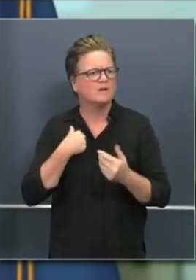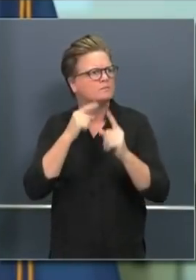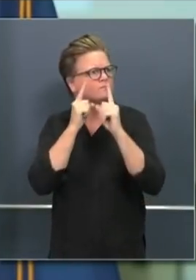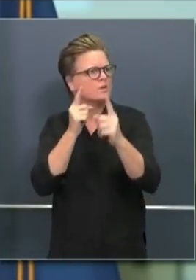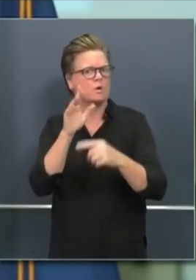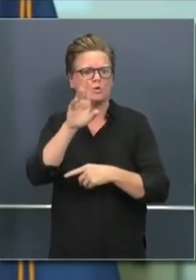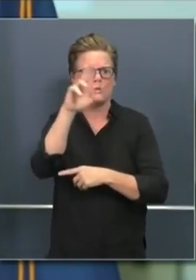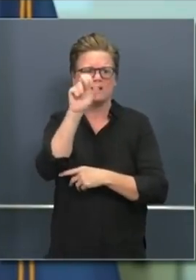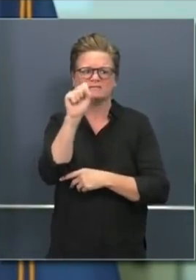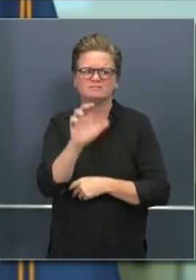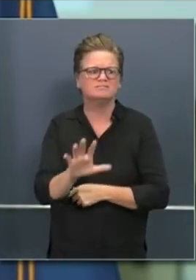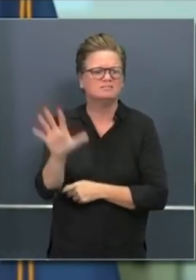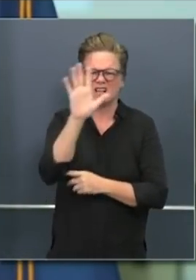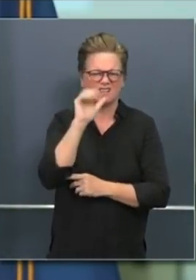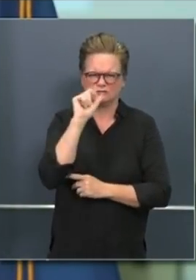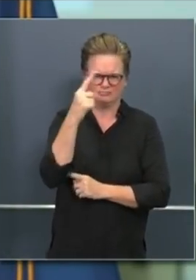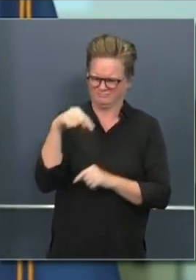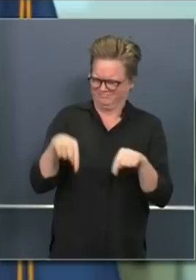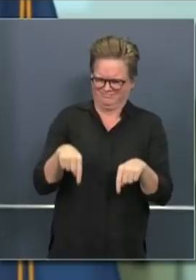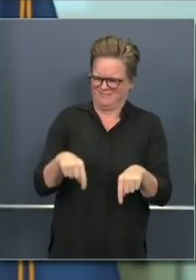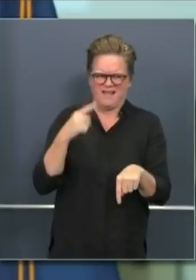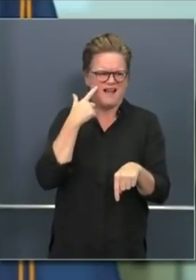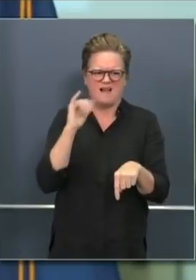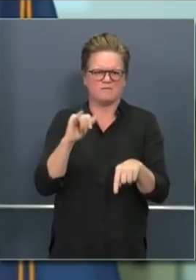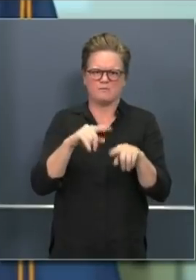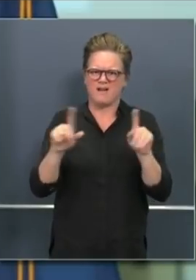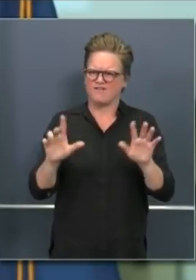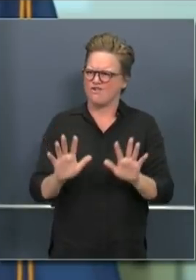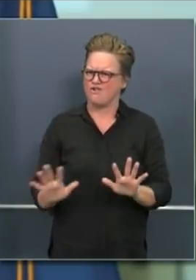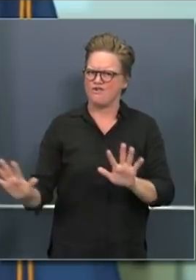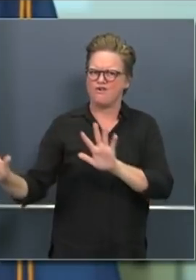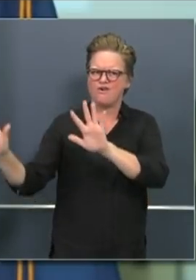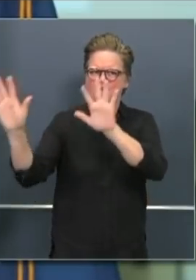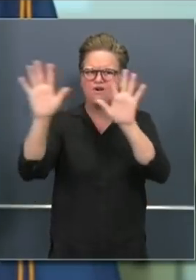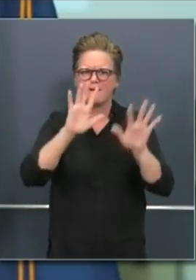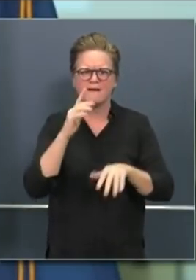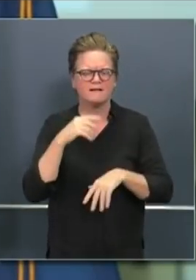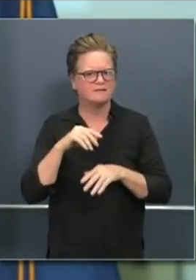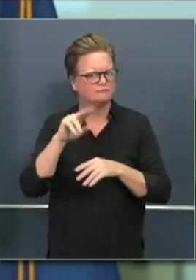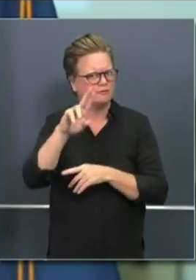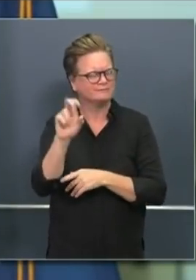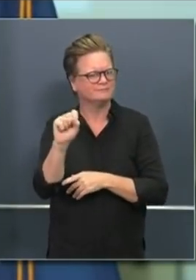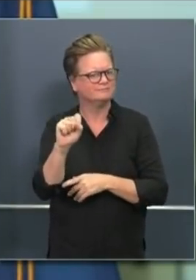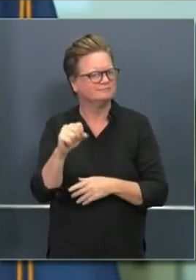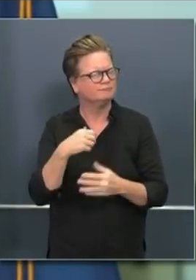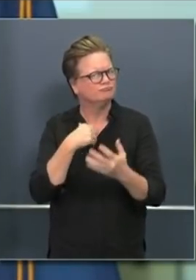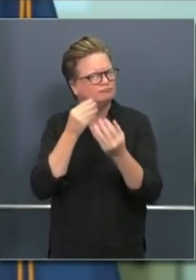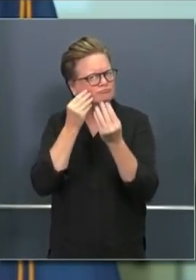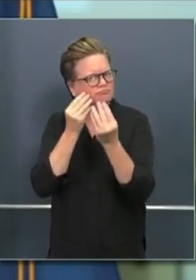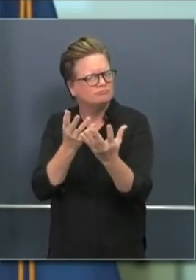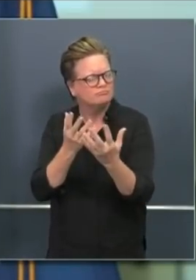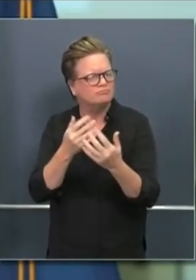IN MANY RESPECTS THE FOCUS OF THIS NATION, NOT JUST THIS STATE, BUT I WANT YOU TO KNOW